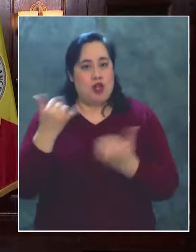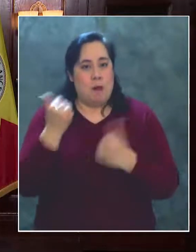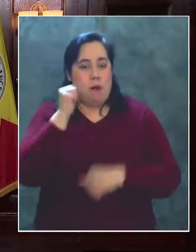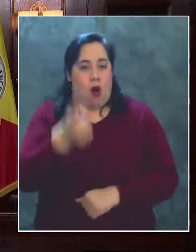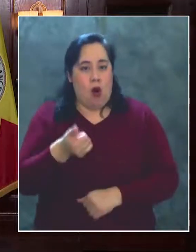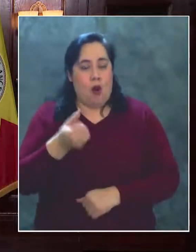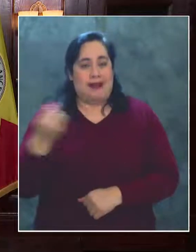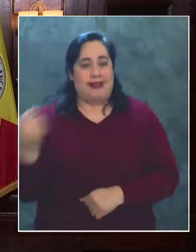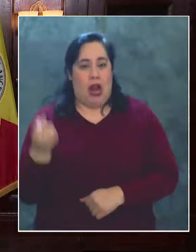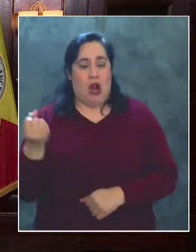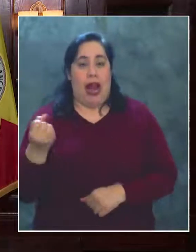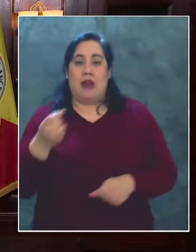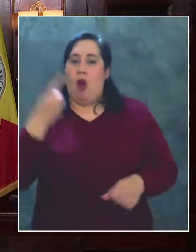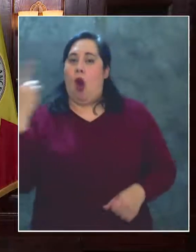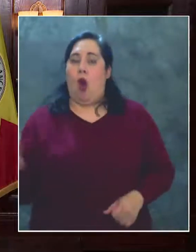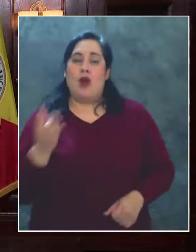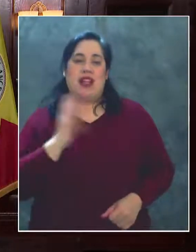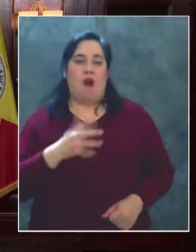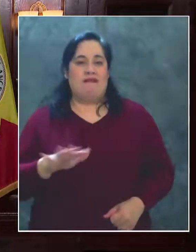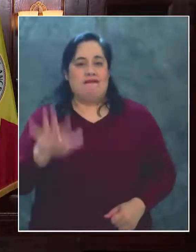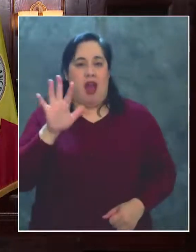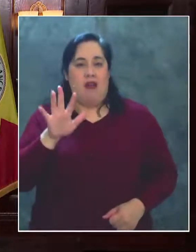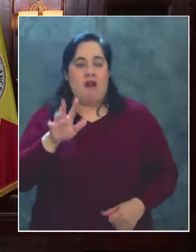SATURDAY. AND AS ALWAYS, OUR FIVE WALK UP